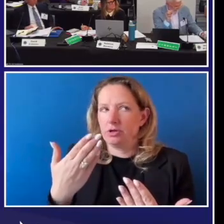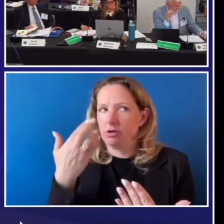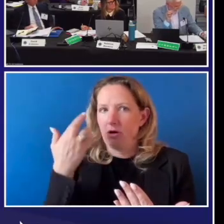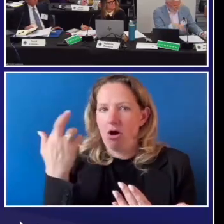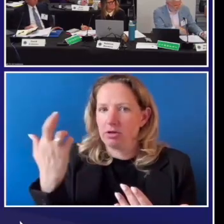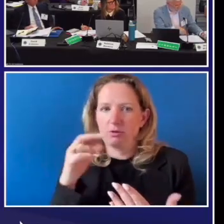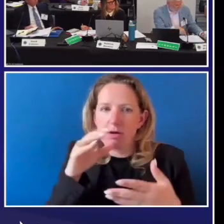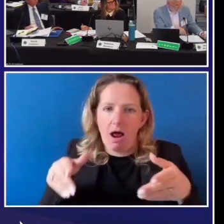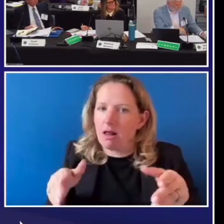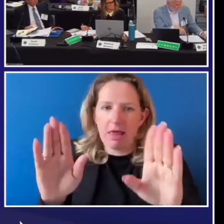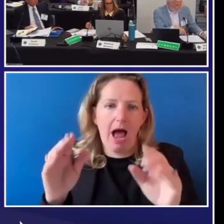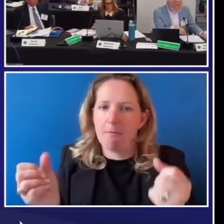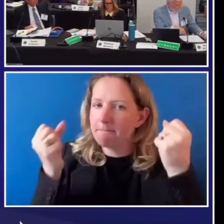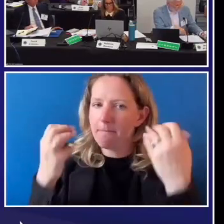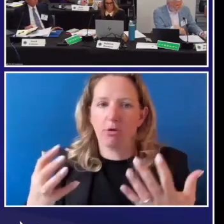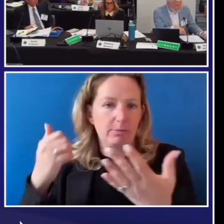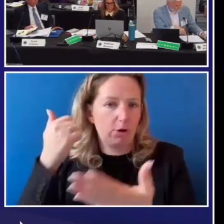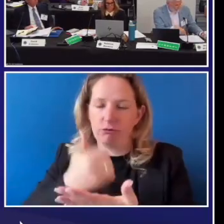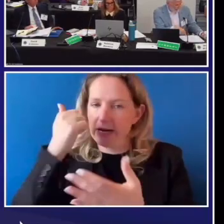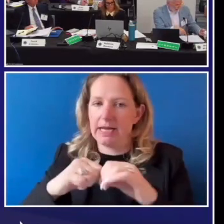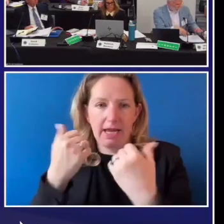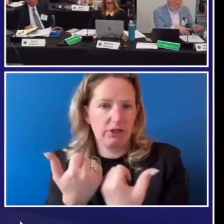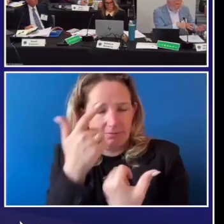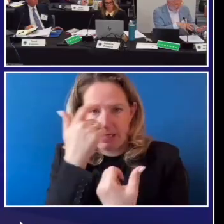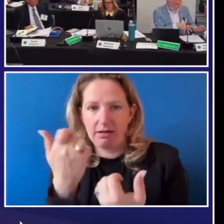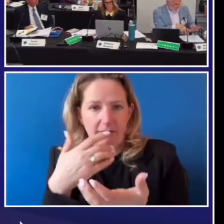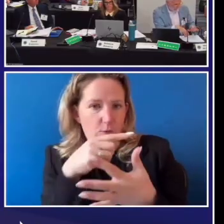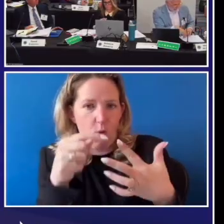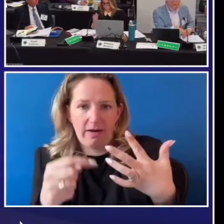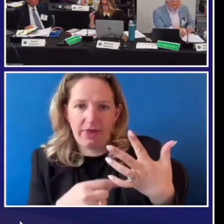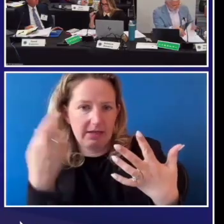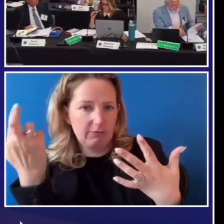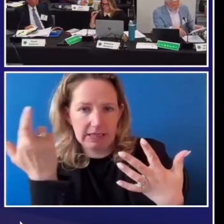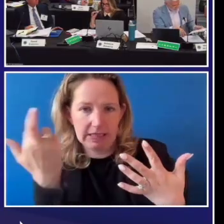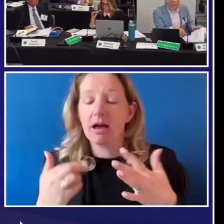due to one of these reasons. And I understand why maybe having it slightly